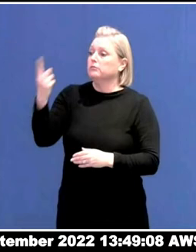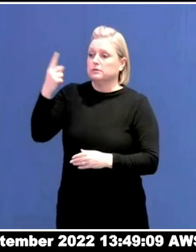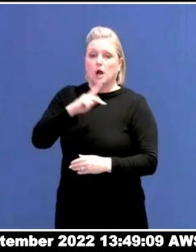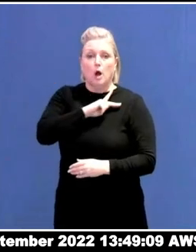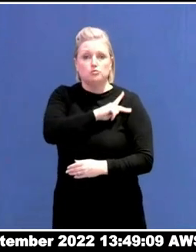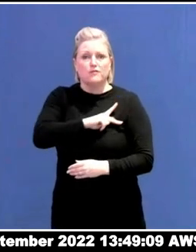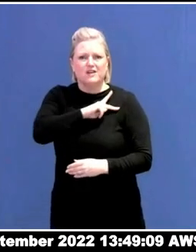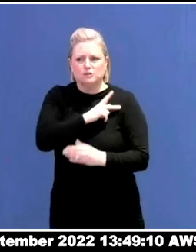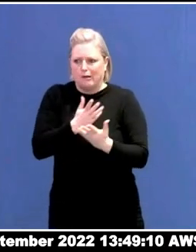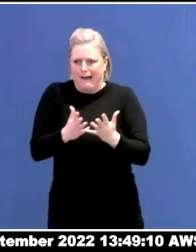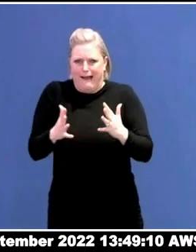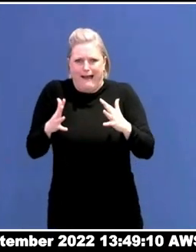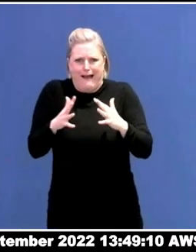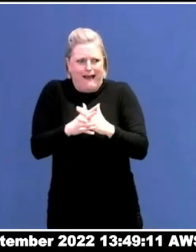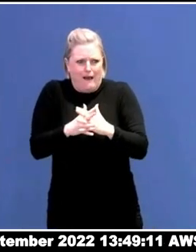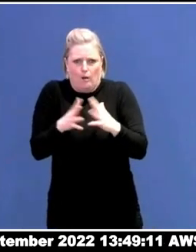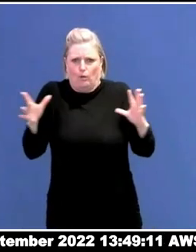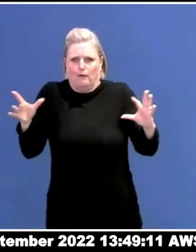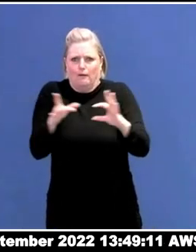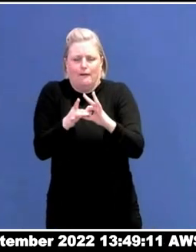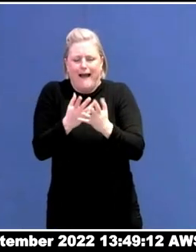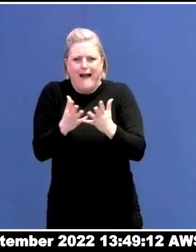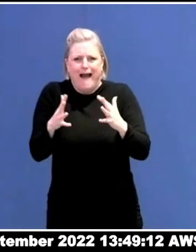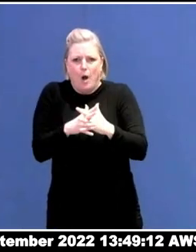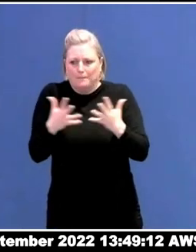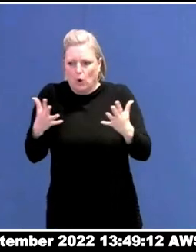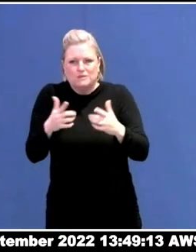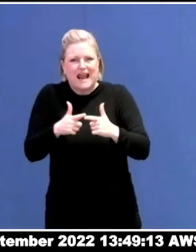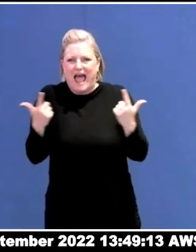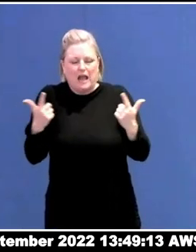They need to be culturally safe, no matter what group they come from.